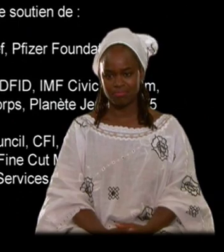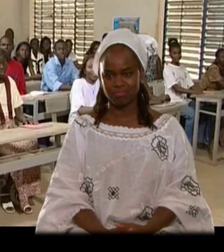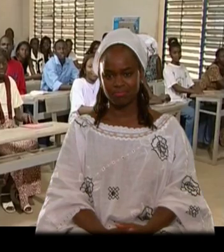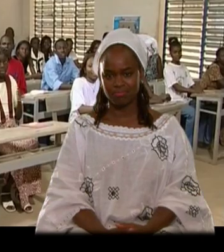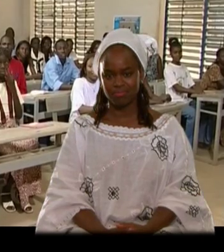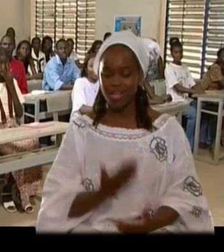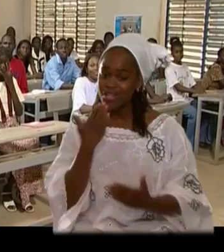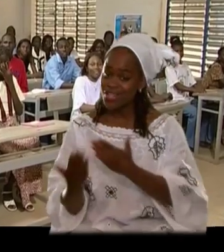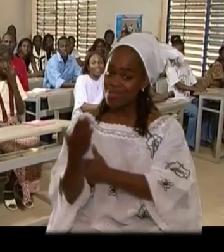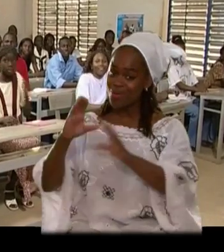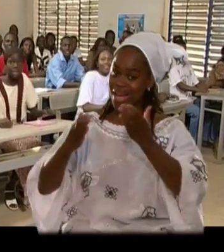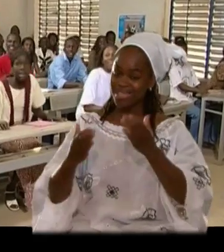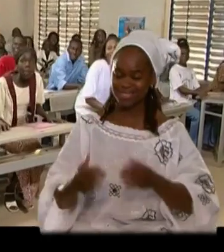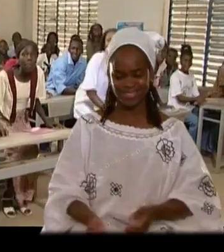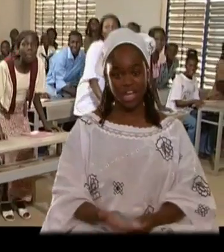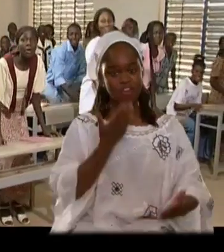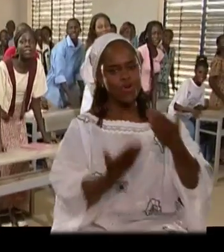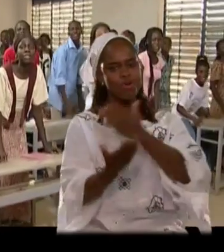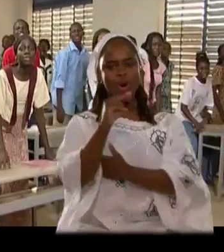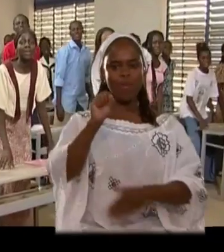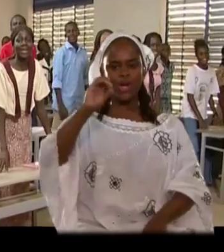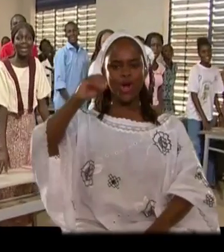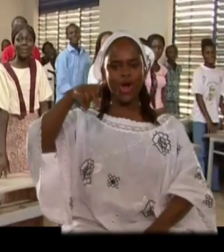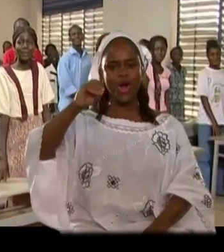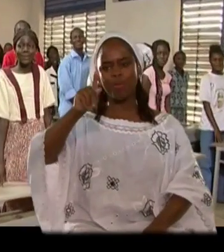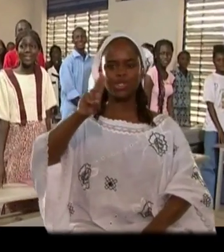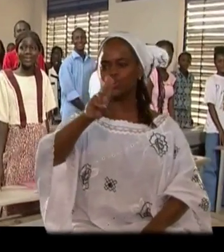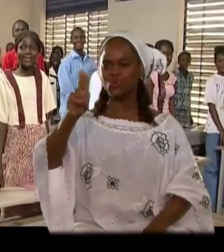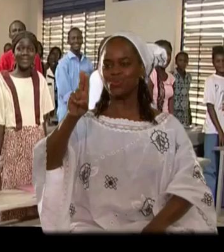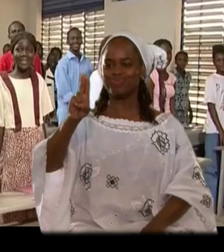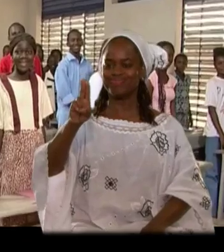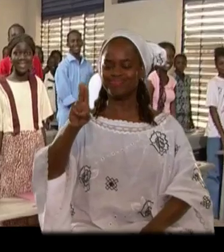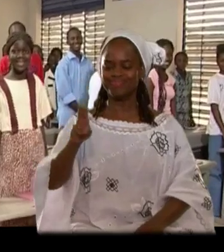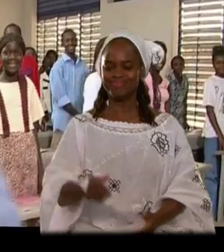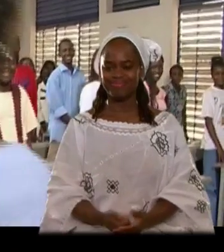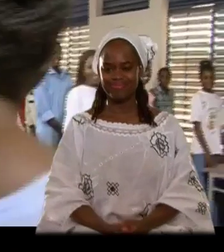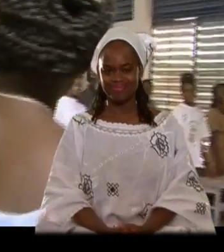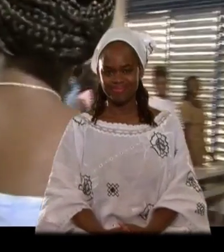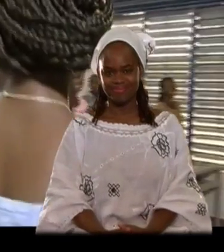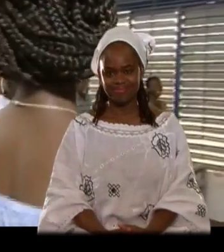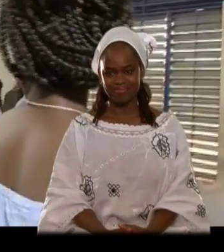Good morning, class. Good morning, Miss Opoku! Global Dialogues